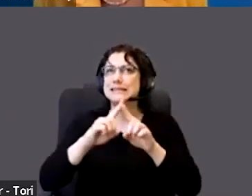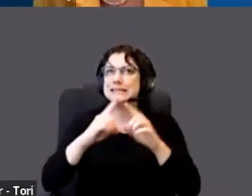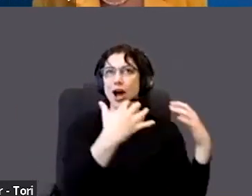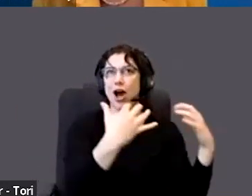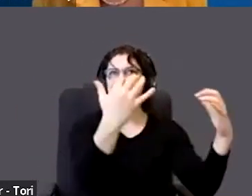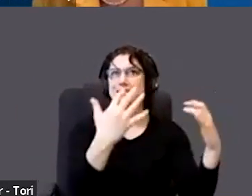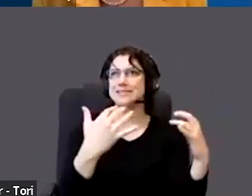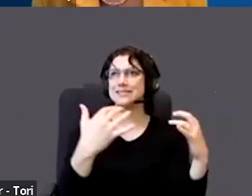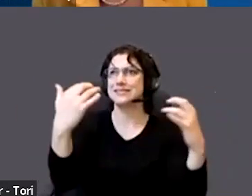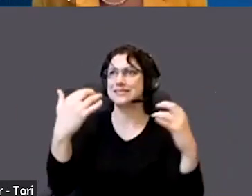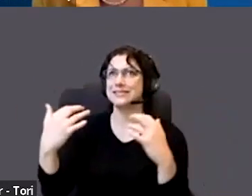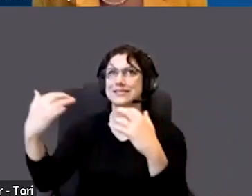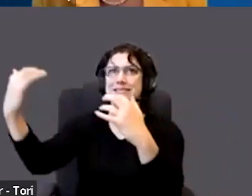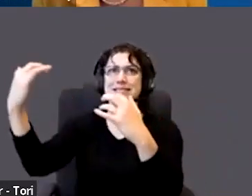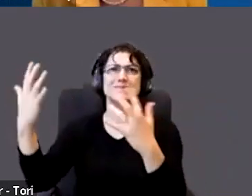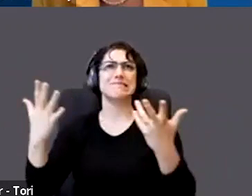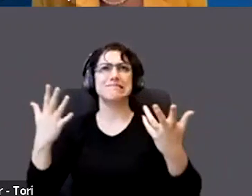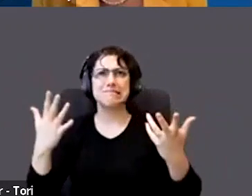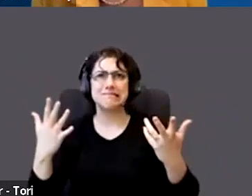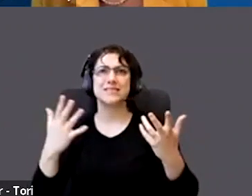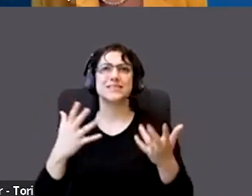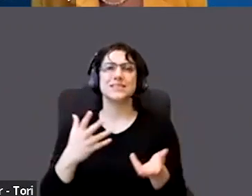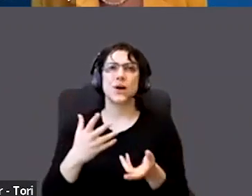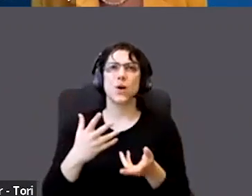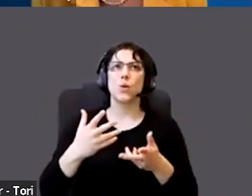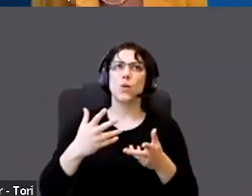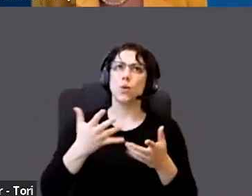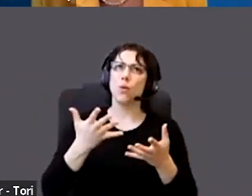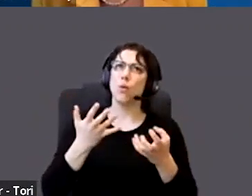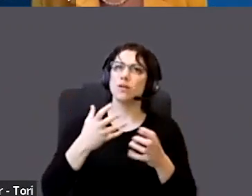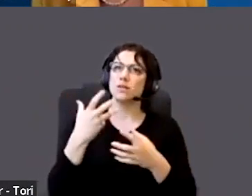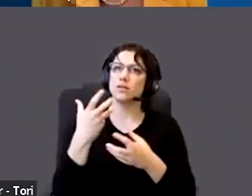with that to restore the trust in good science and get people